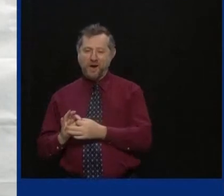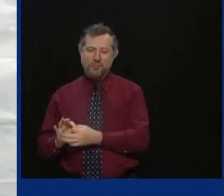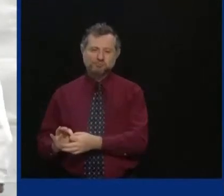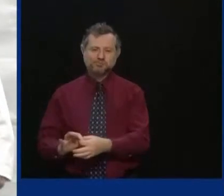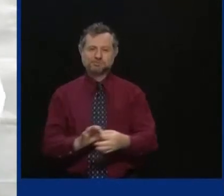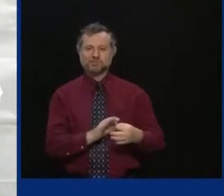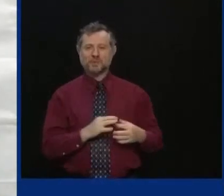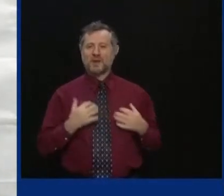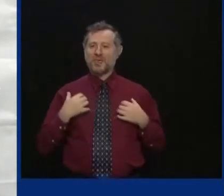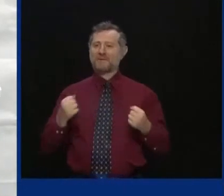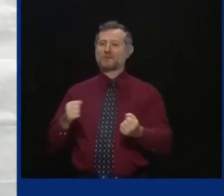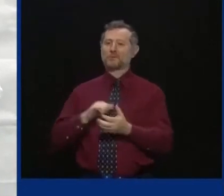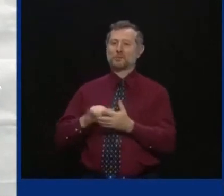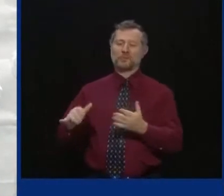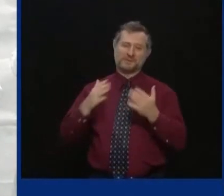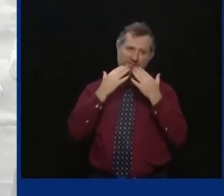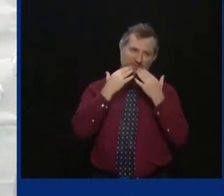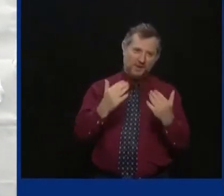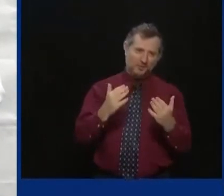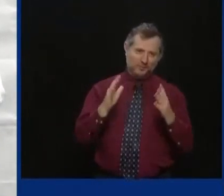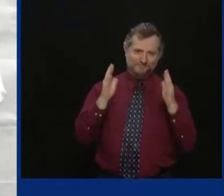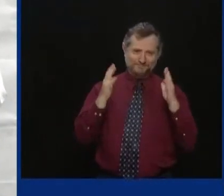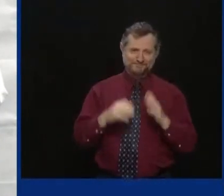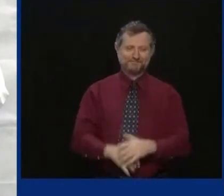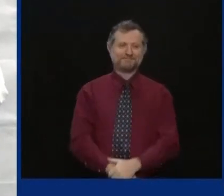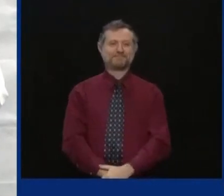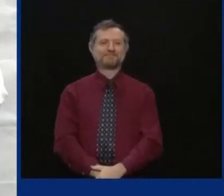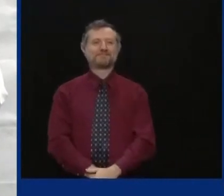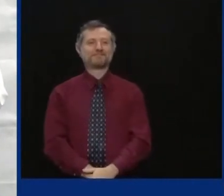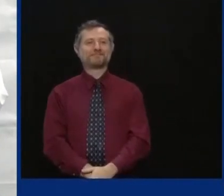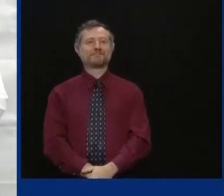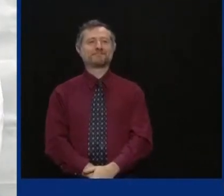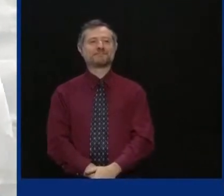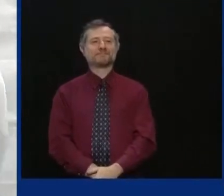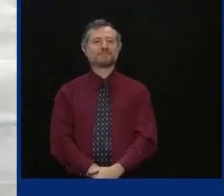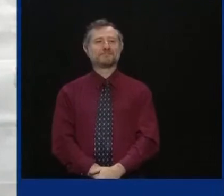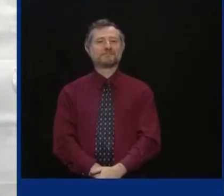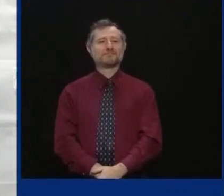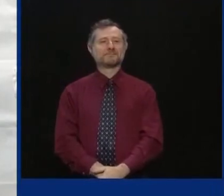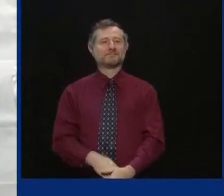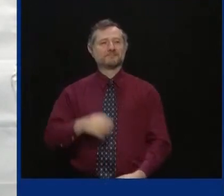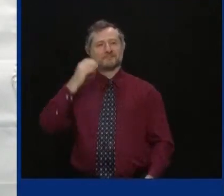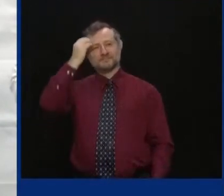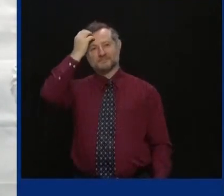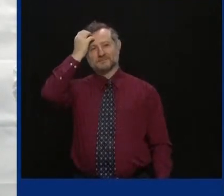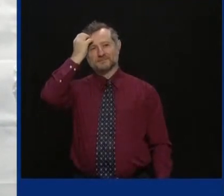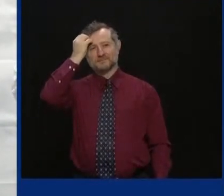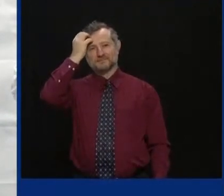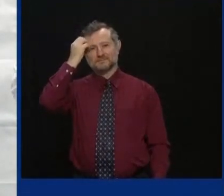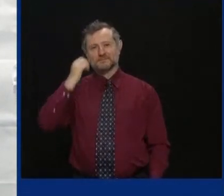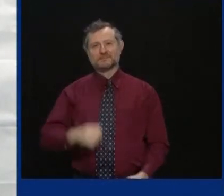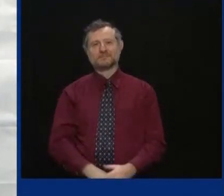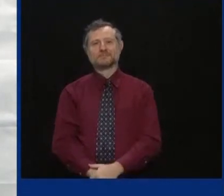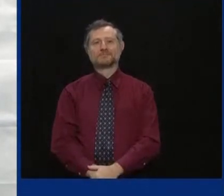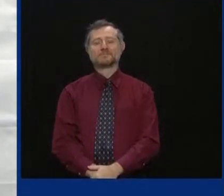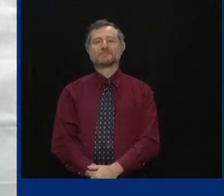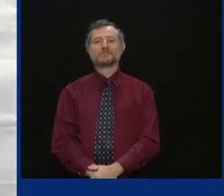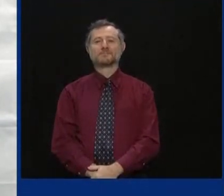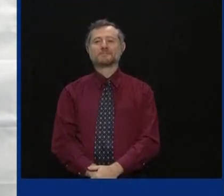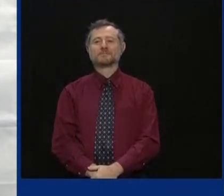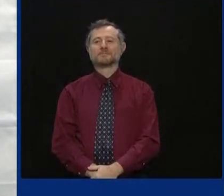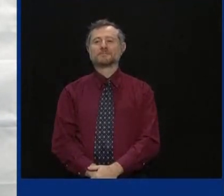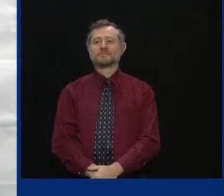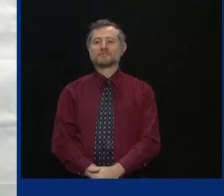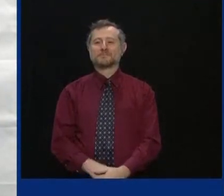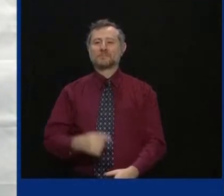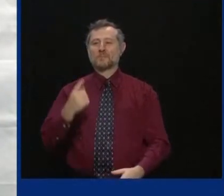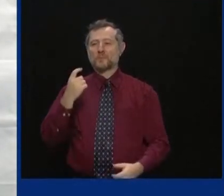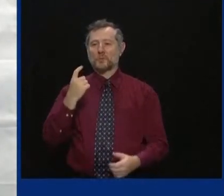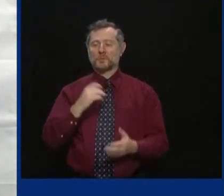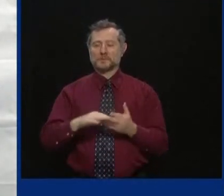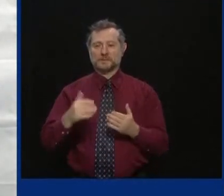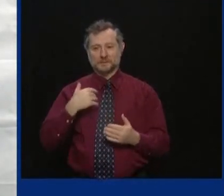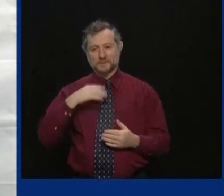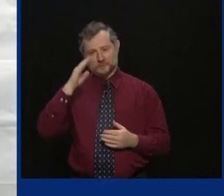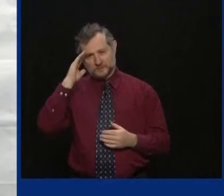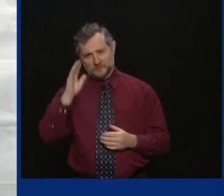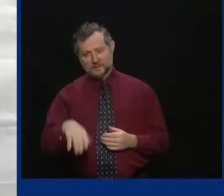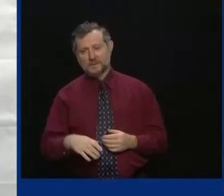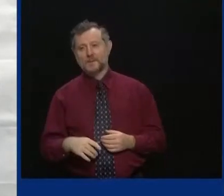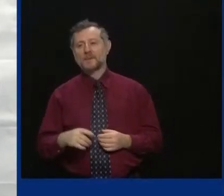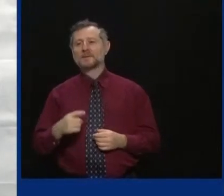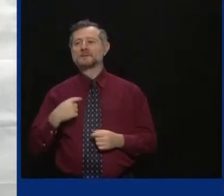TO BEING A FAMILY AND BUILD A